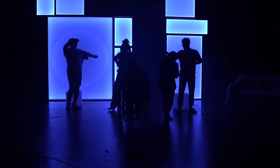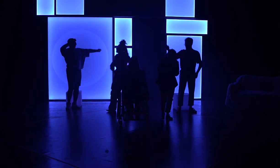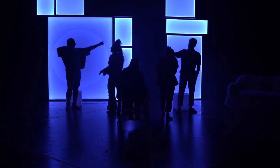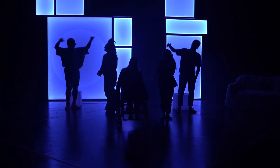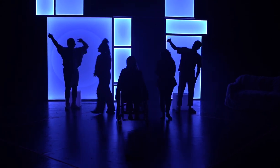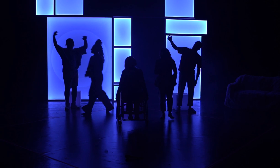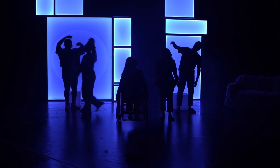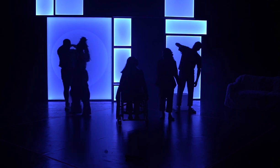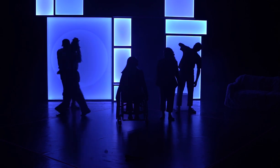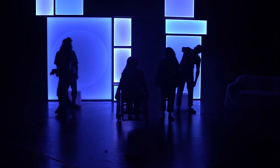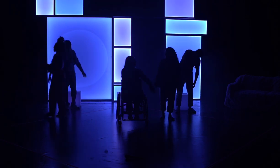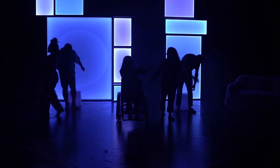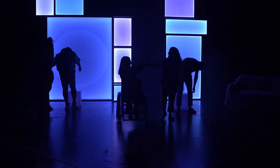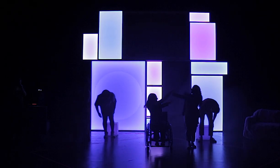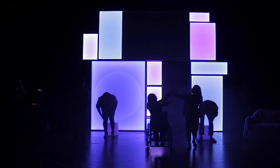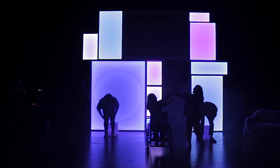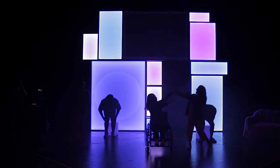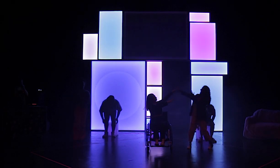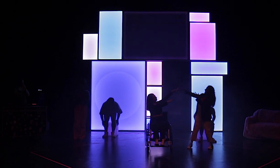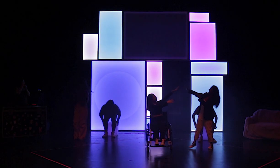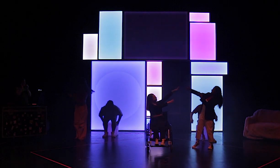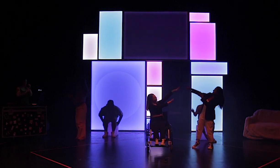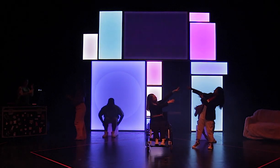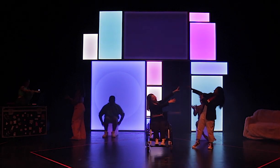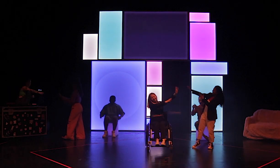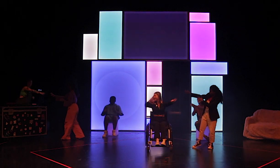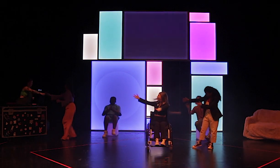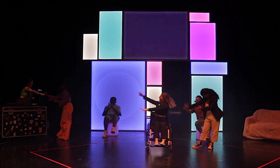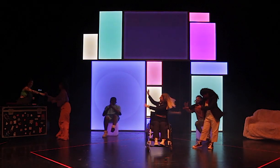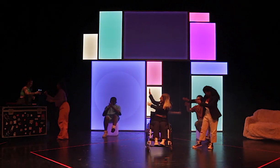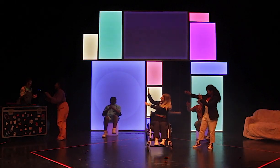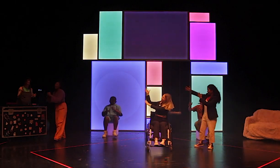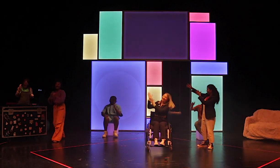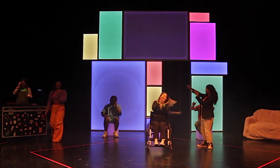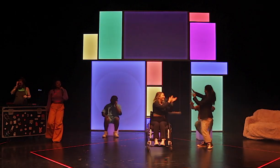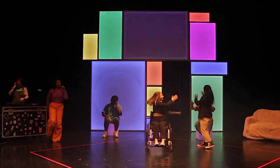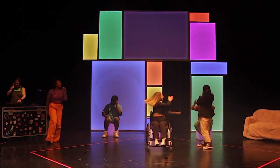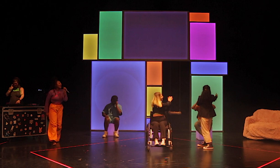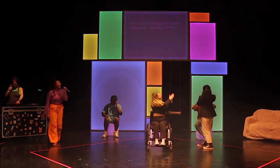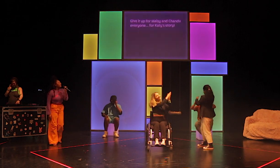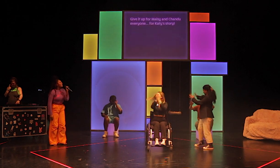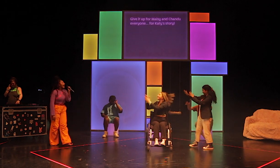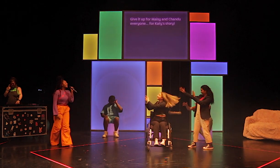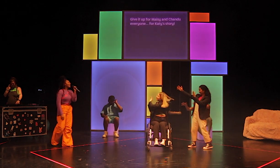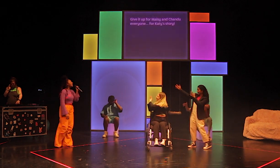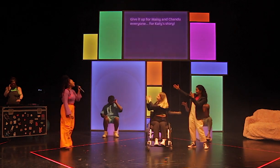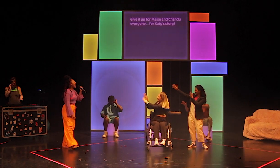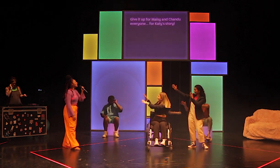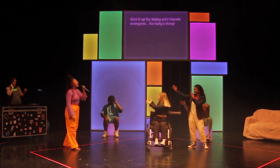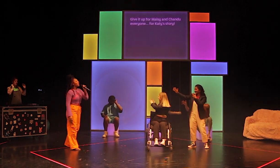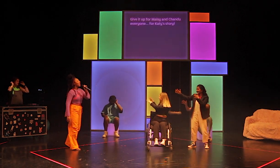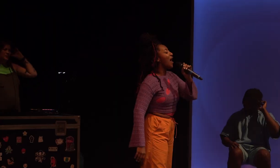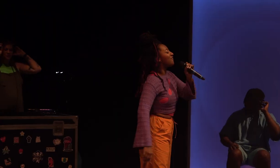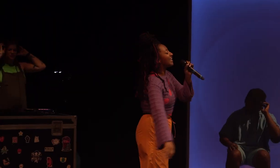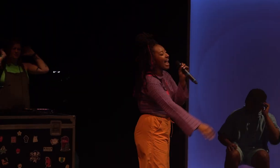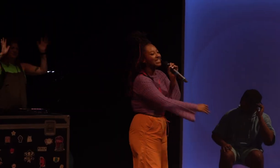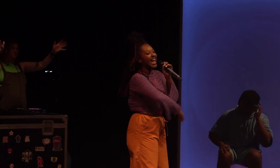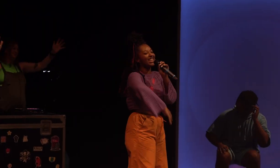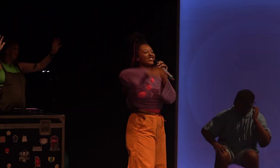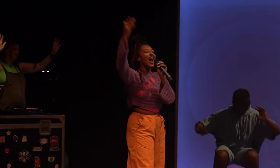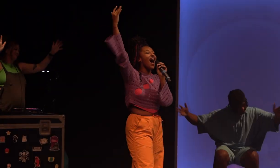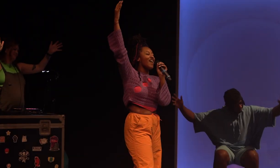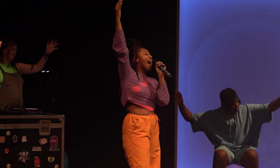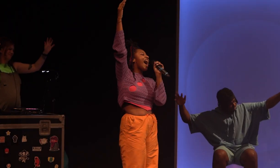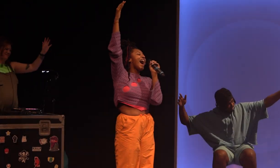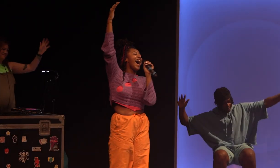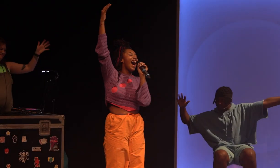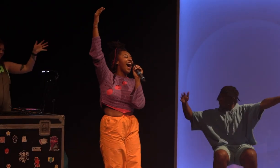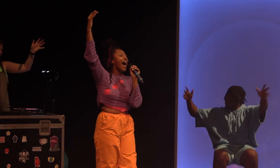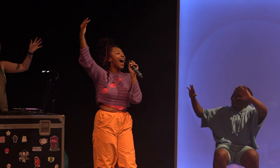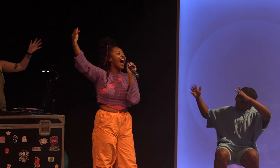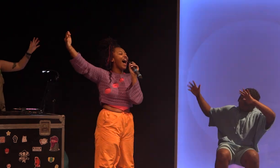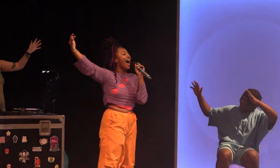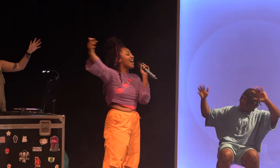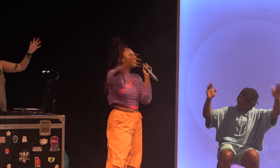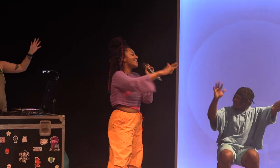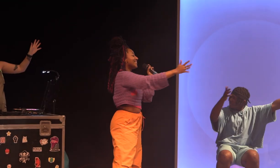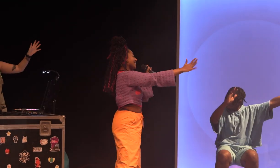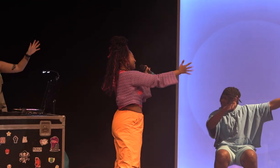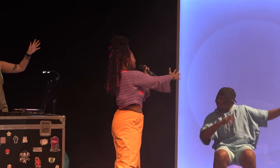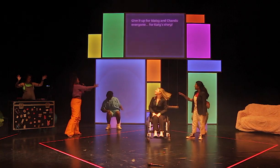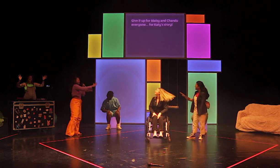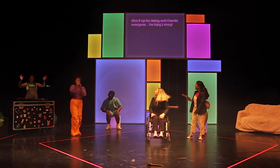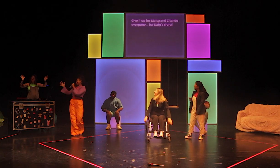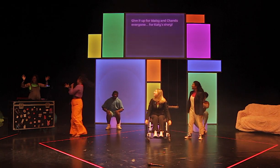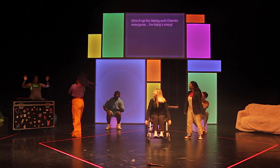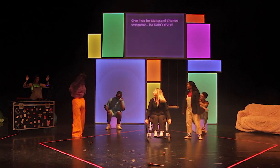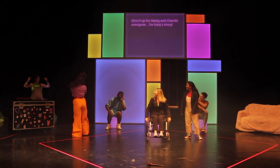Thank you! Give it up for Maisy and Chandu for Katy's story!